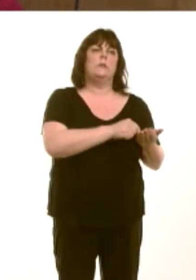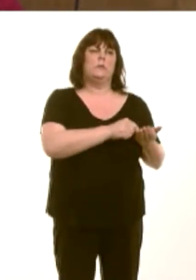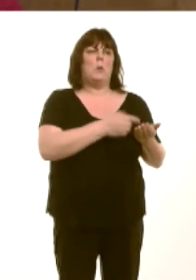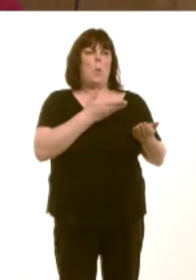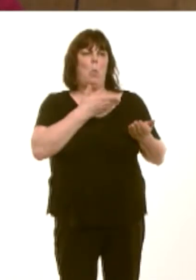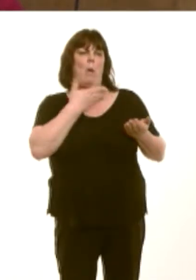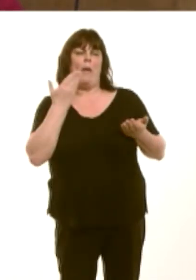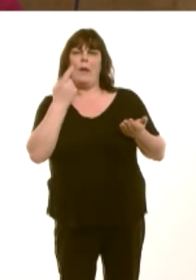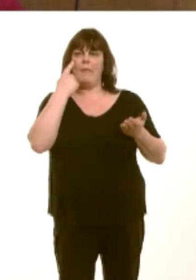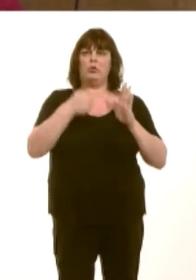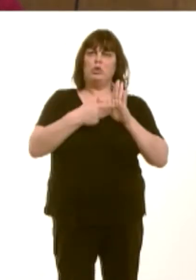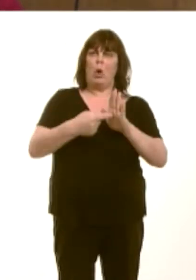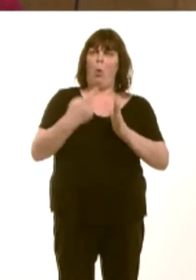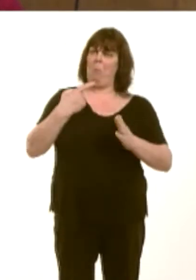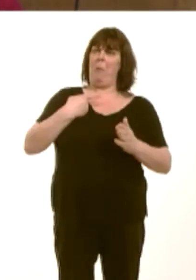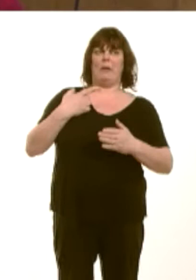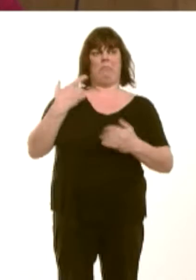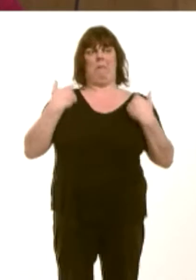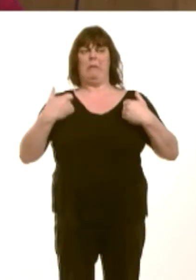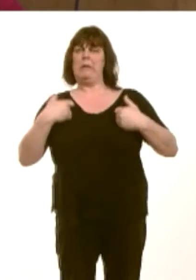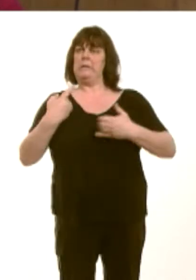Itís very difficult to comment on it because, if there is no need to demonstrate exceptionality,